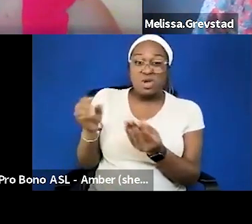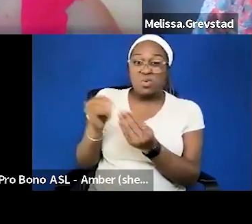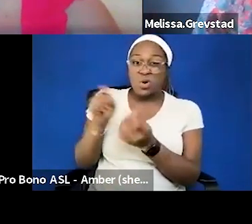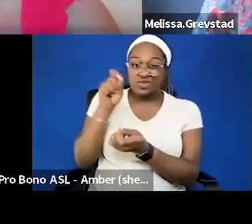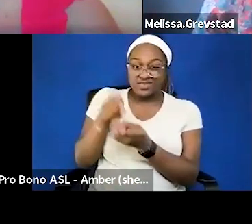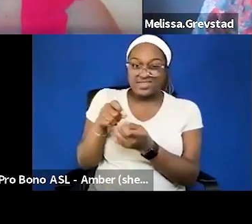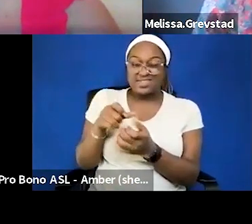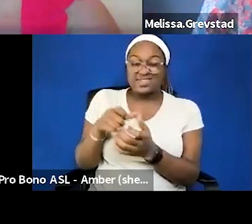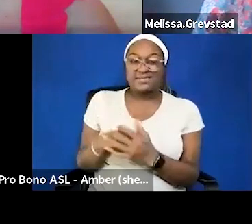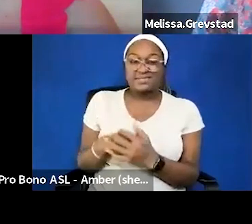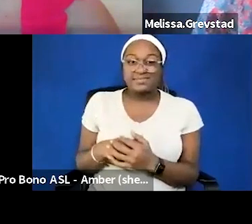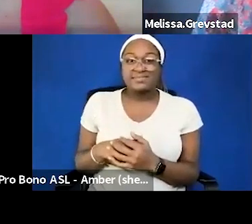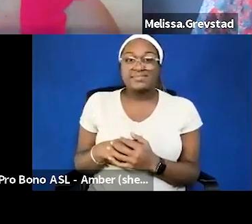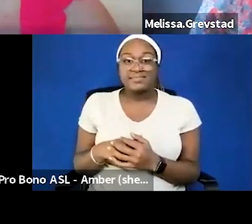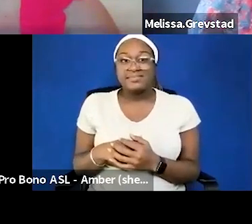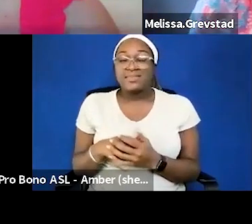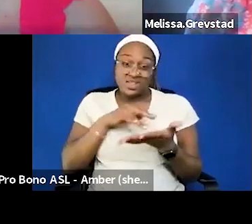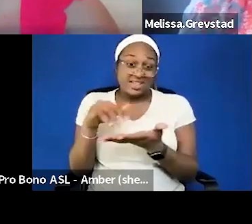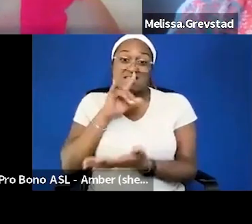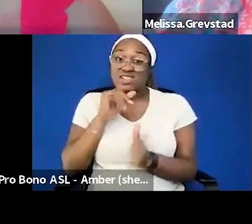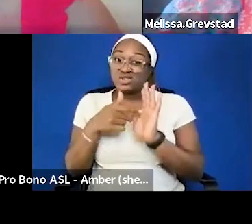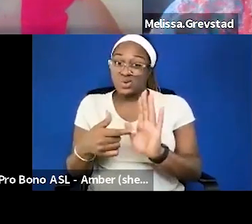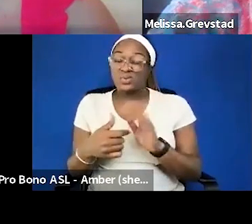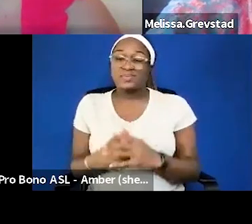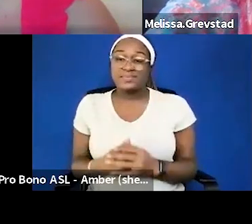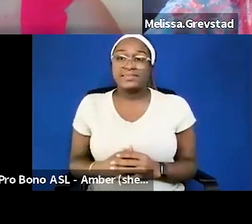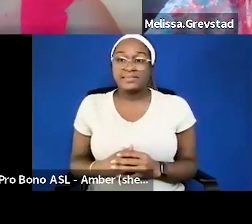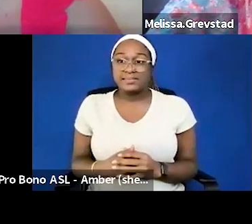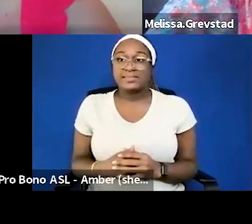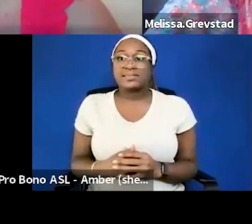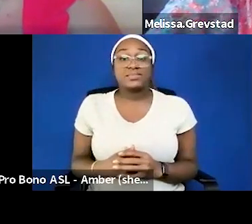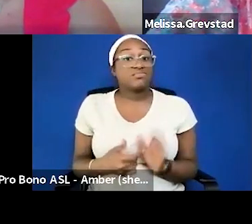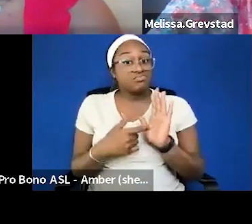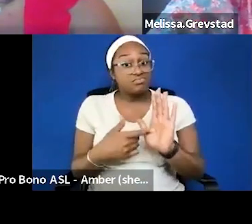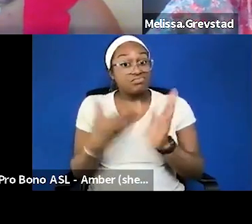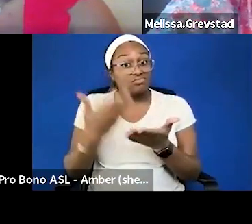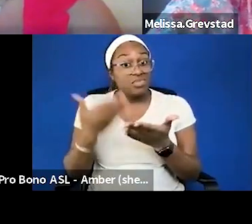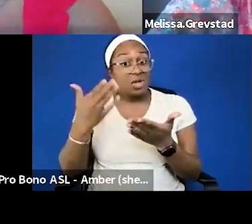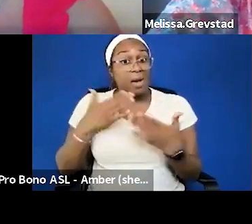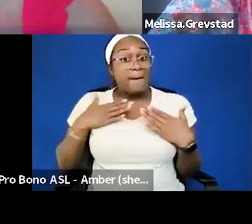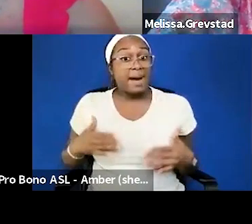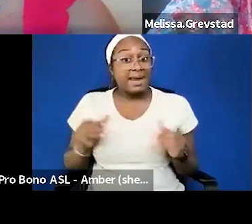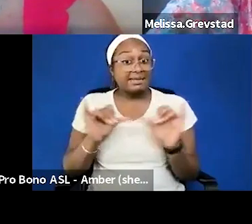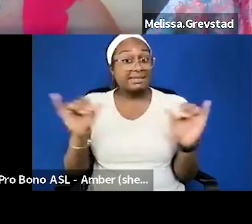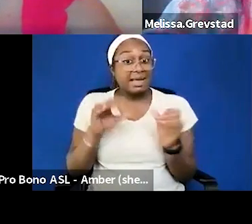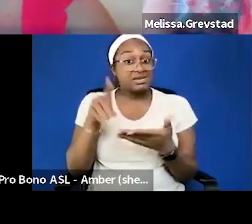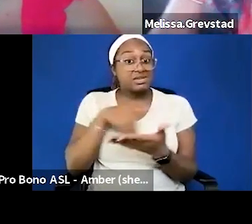was what this study really unearths. So it did show that body size discrimination affected 34 million people